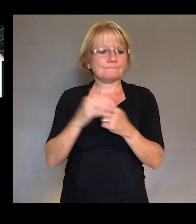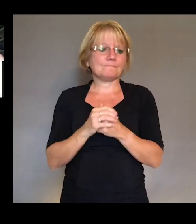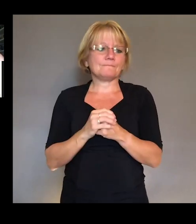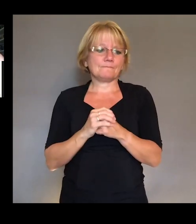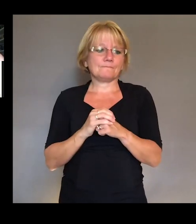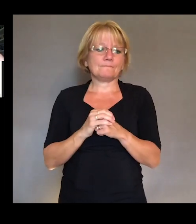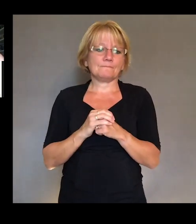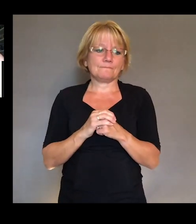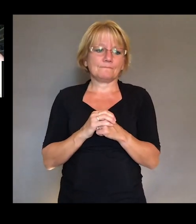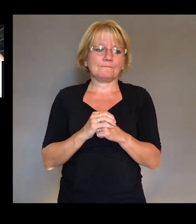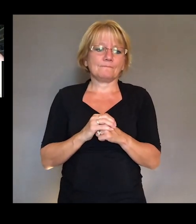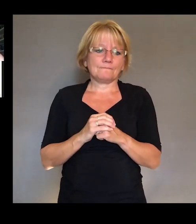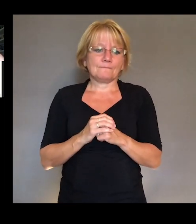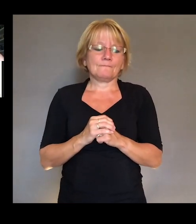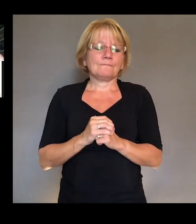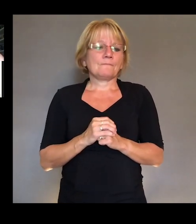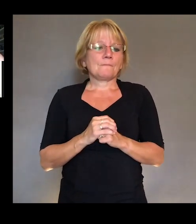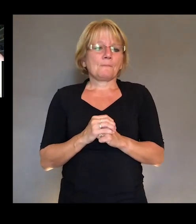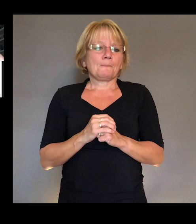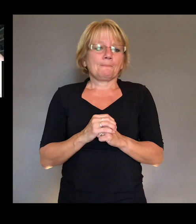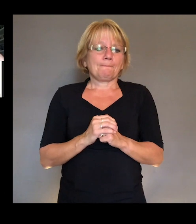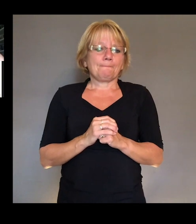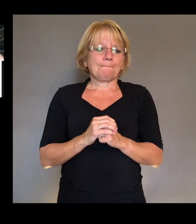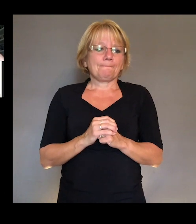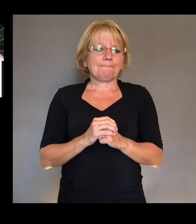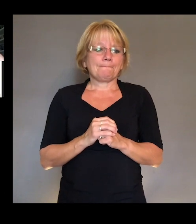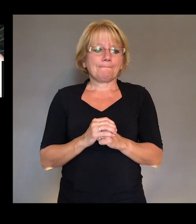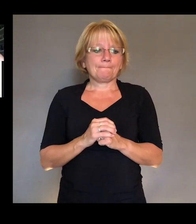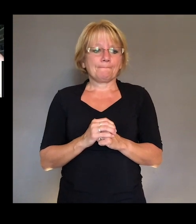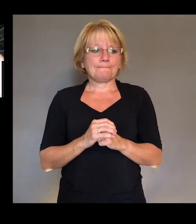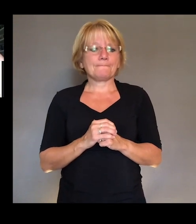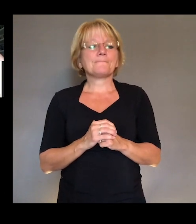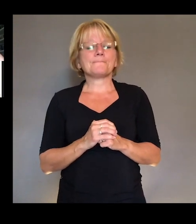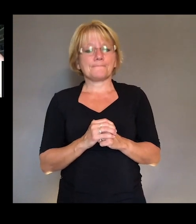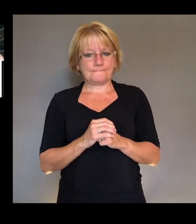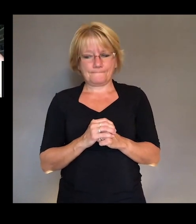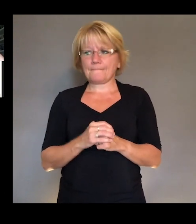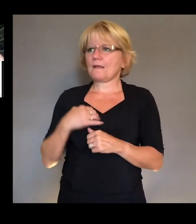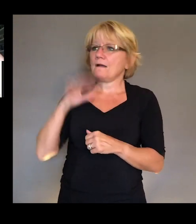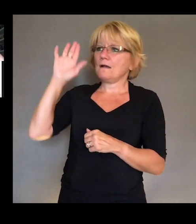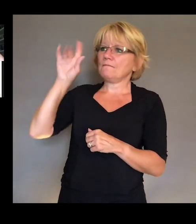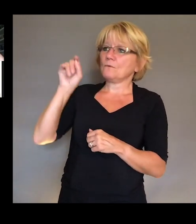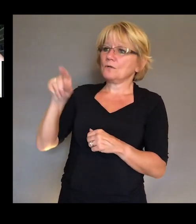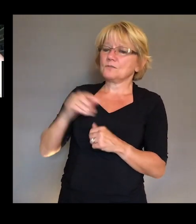that I'll eventually hopefully be at the right place marker. I have a question. Yeah sure, go ahead.